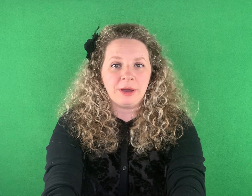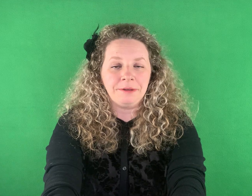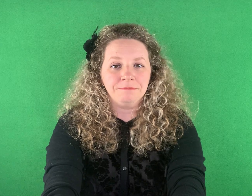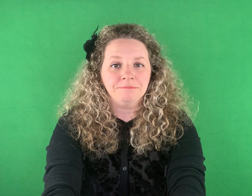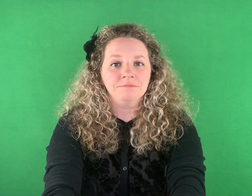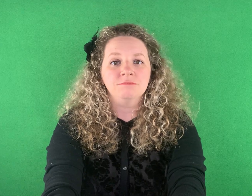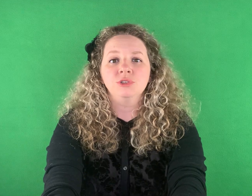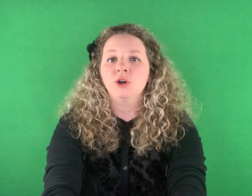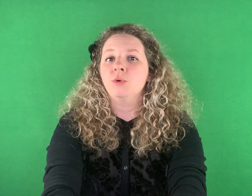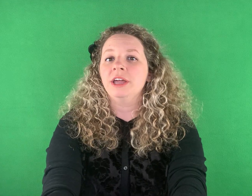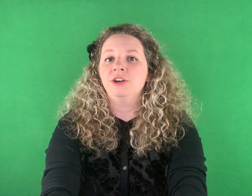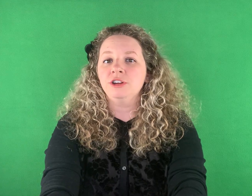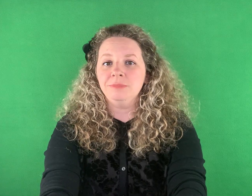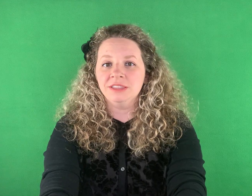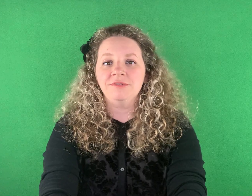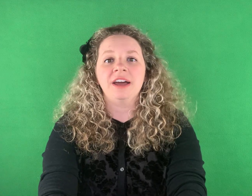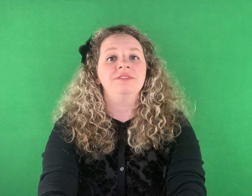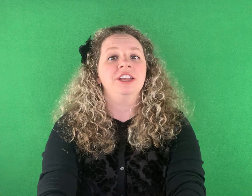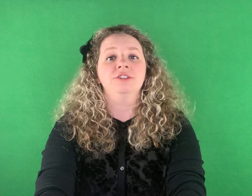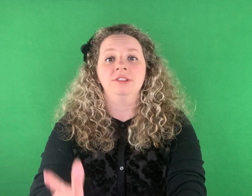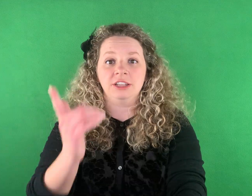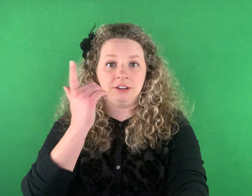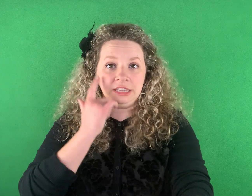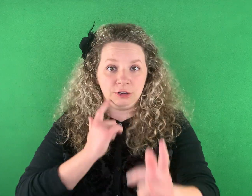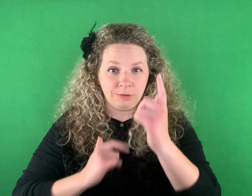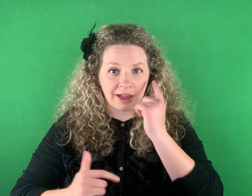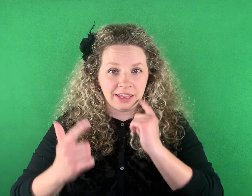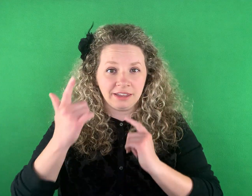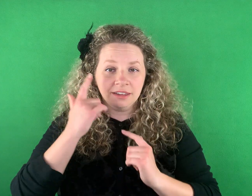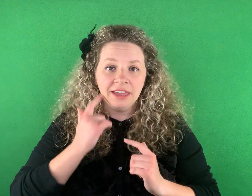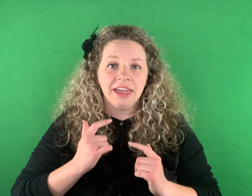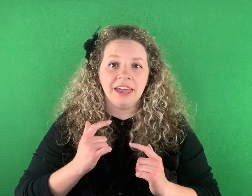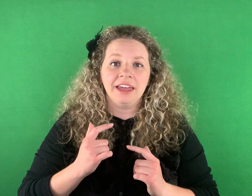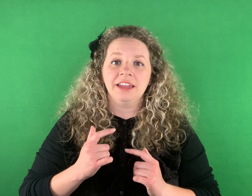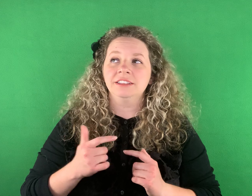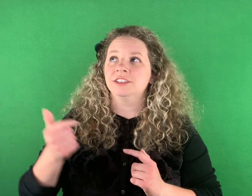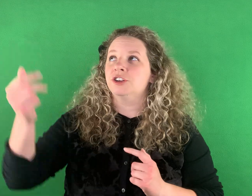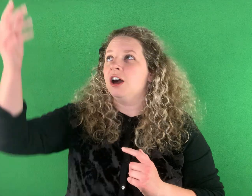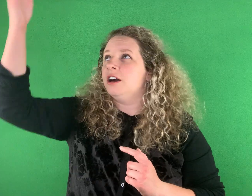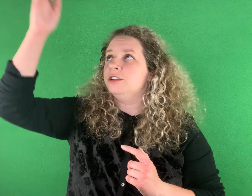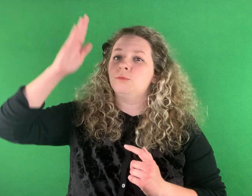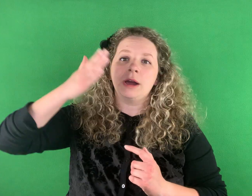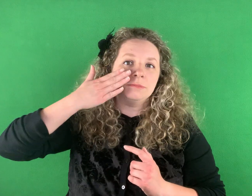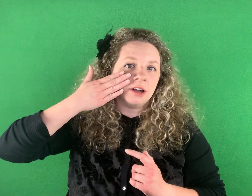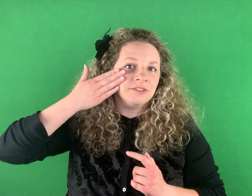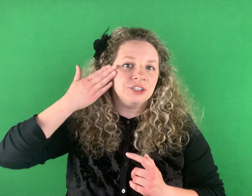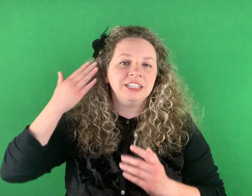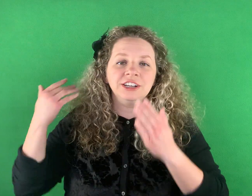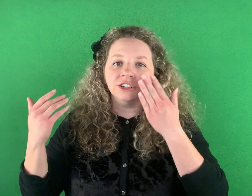So it could be the fact that you’re literally crying and God wiped off your tears,